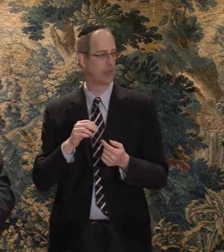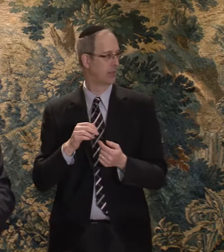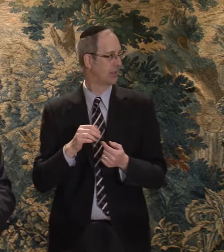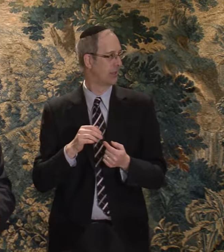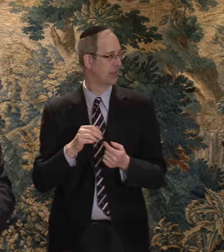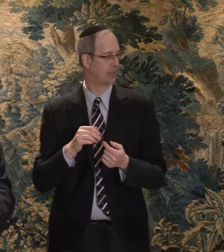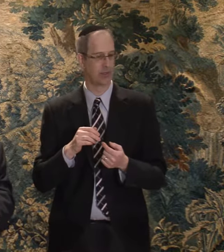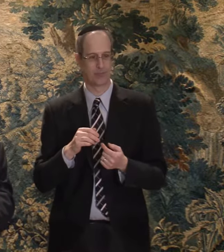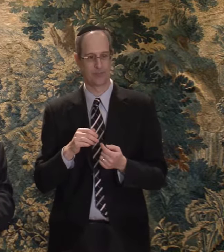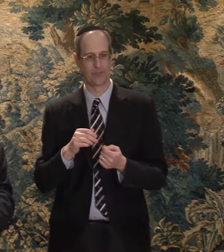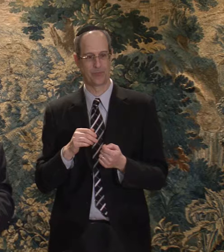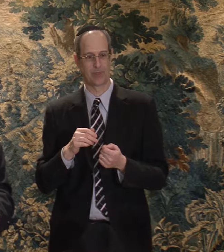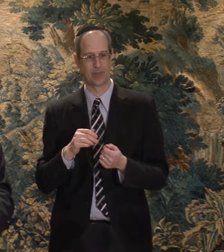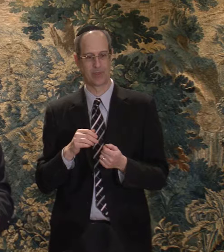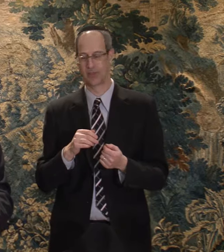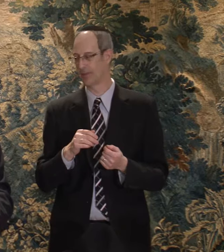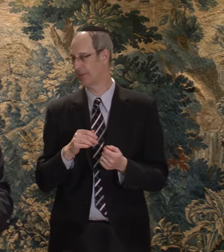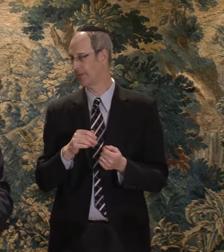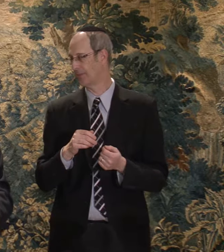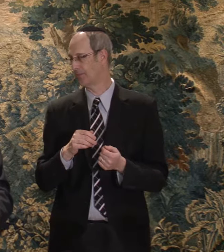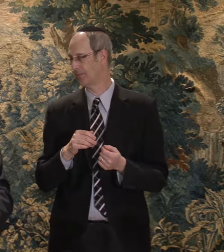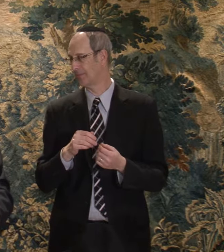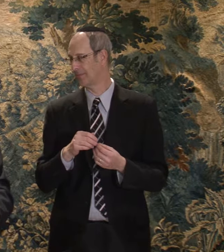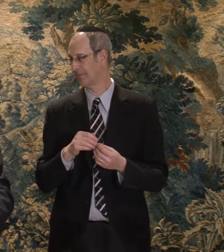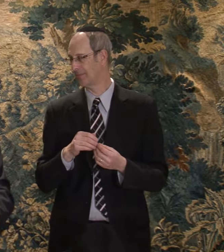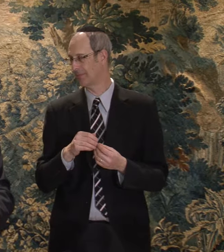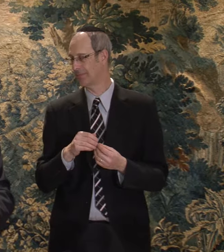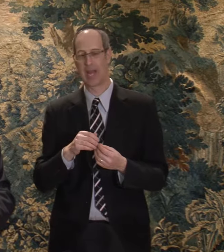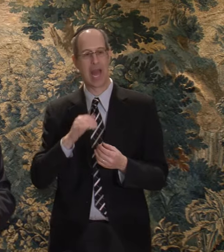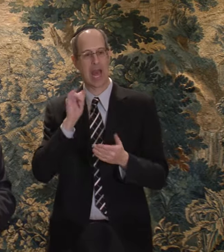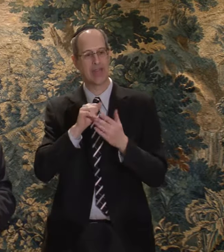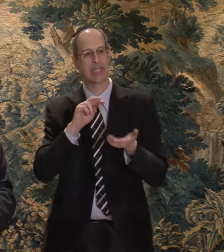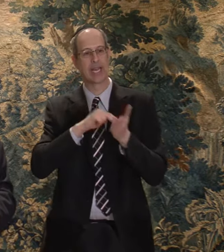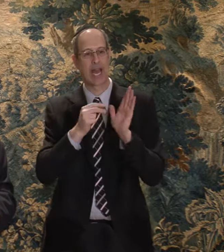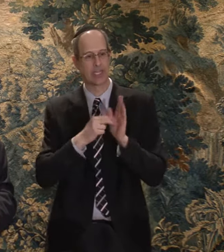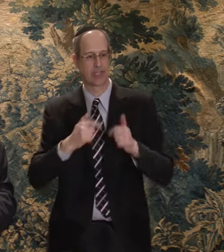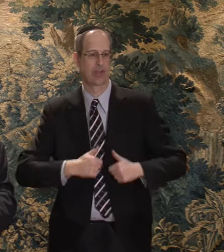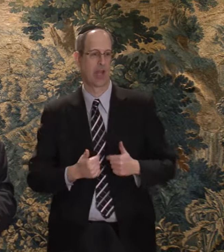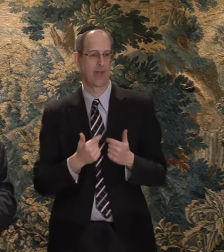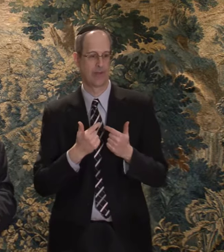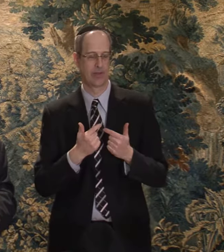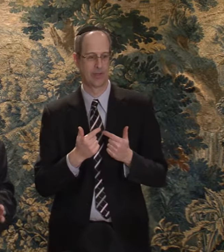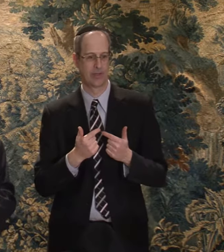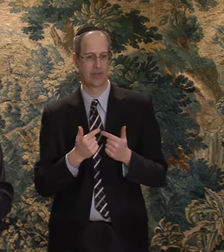double zero at sama Heian that's the essence of life and I'll tell you